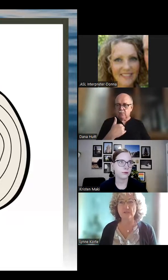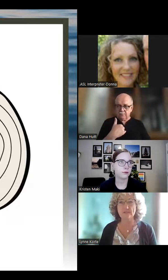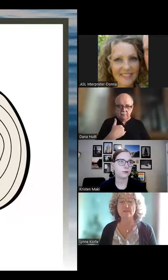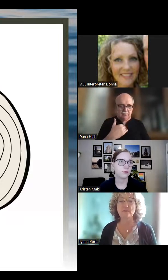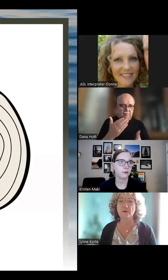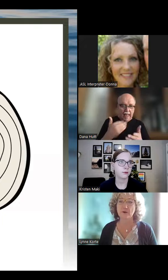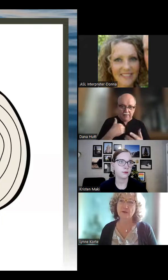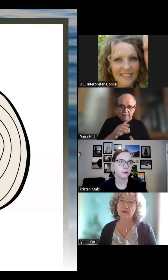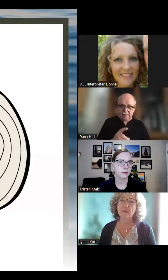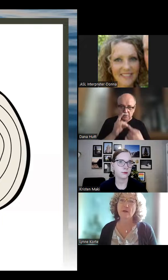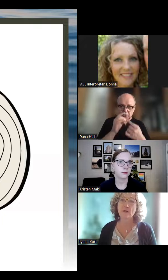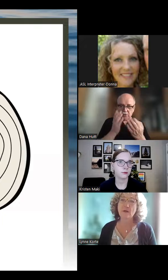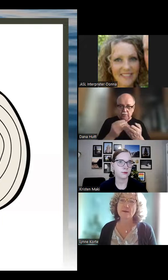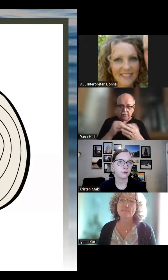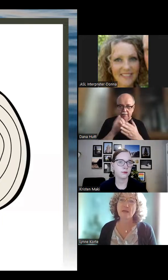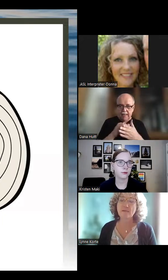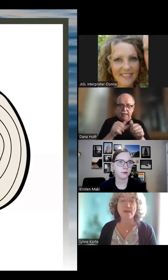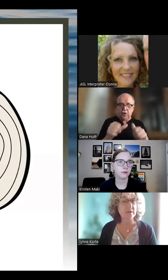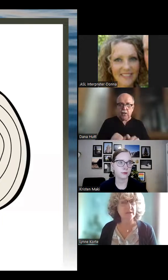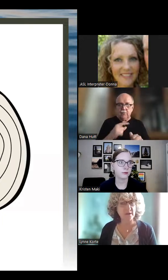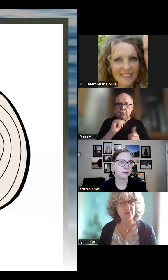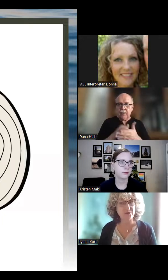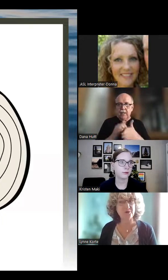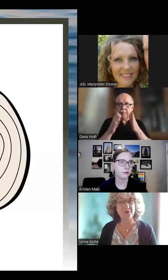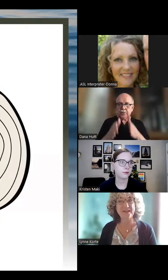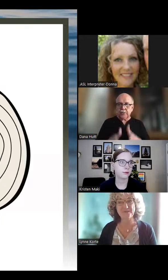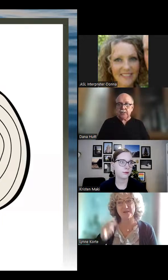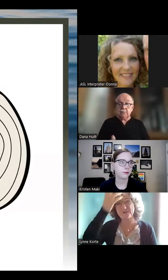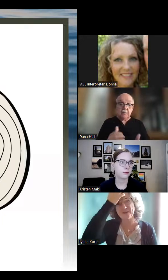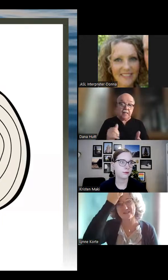know, Dani, you had mentioned that this was particular